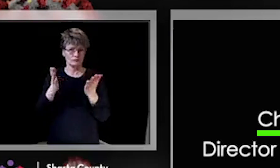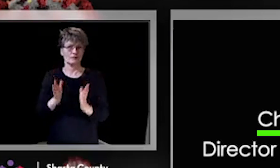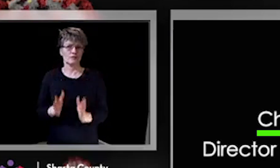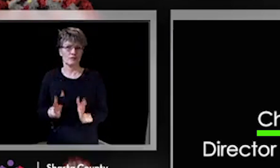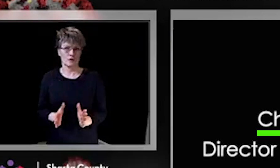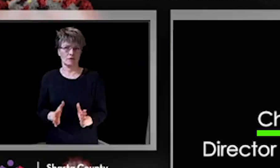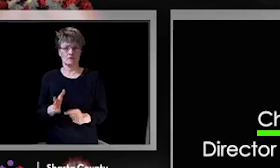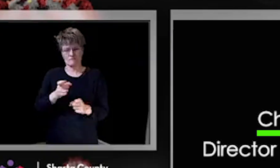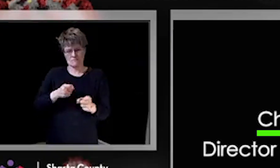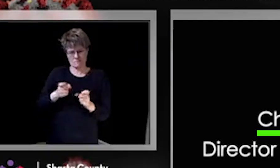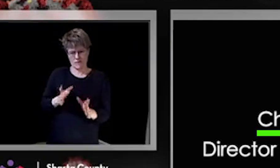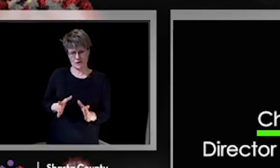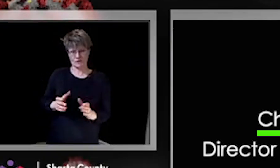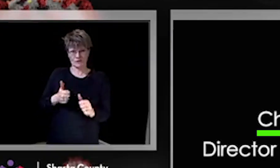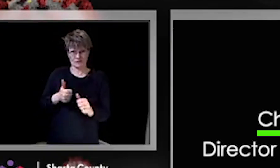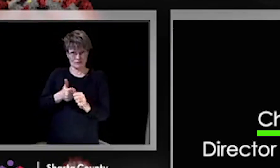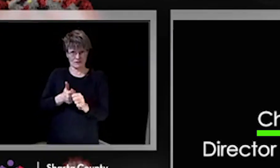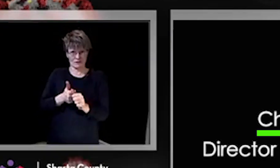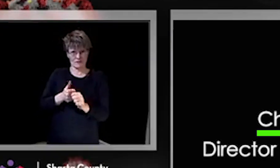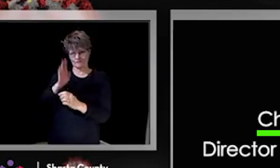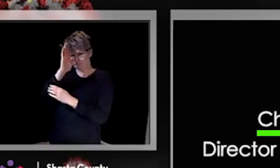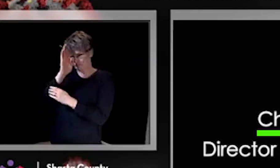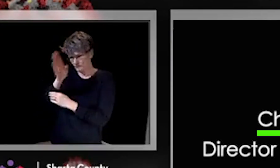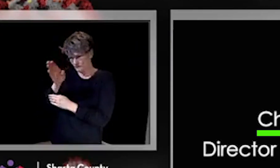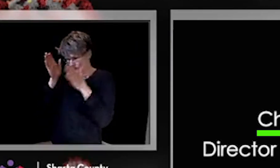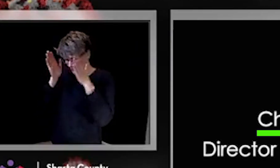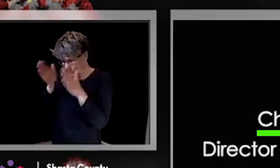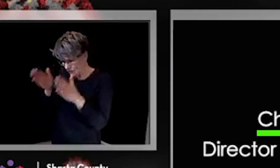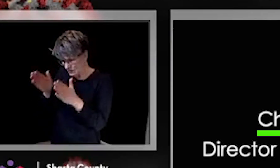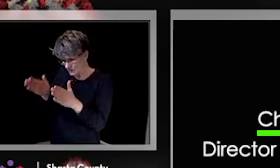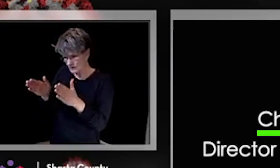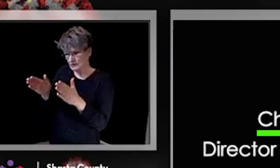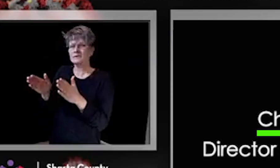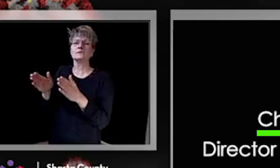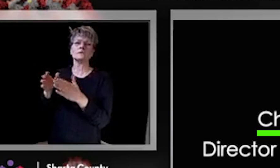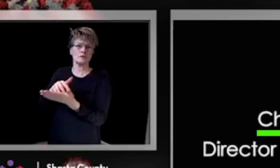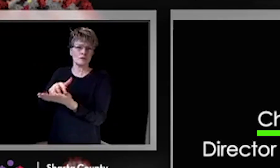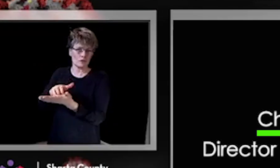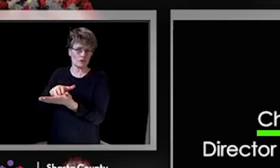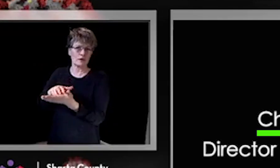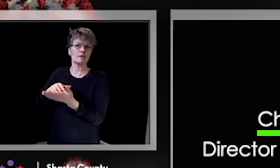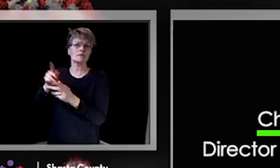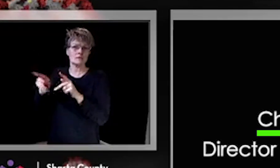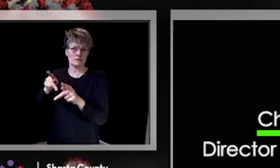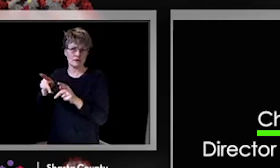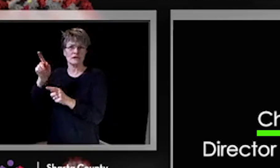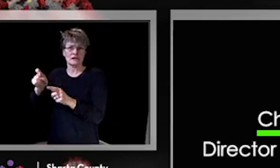vulnerable population that need shelter during the pandemic. The case managers will continue